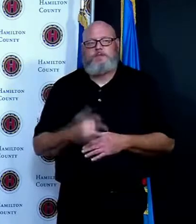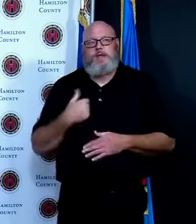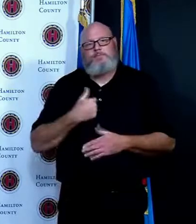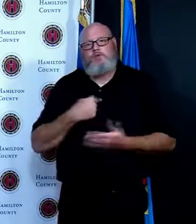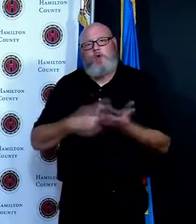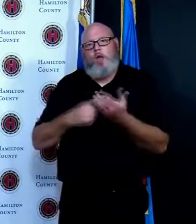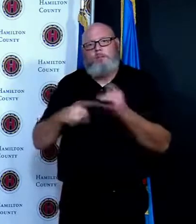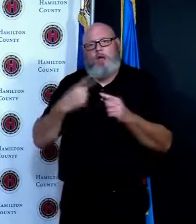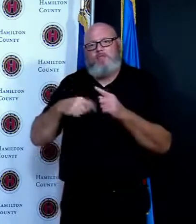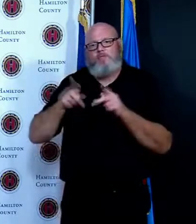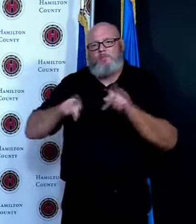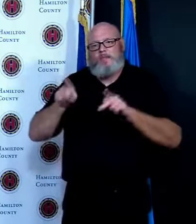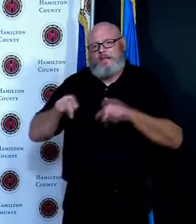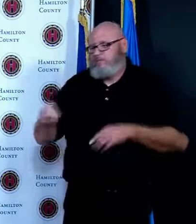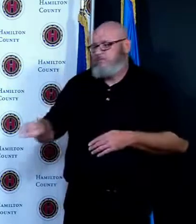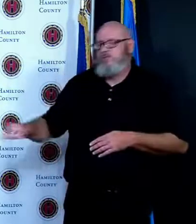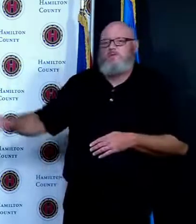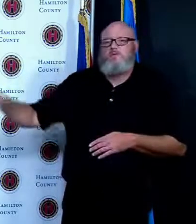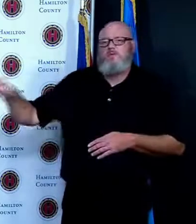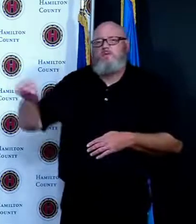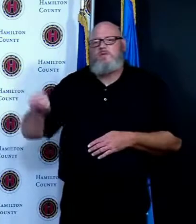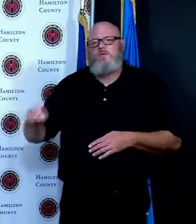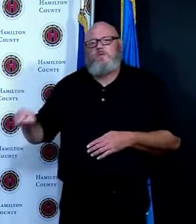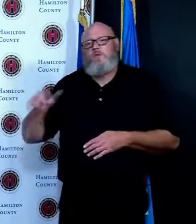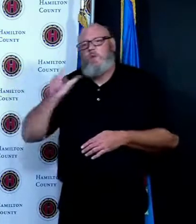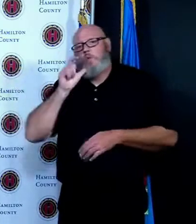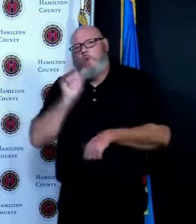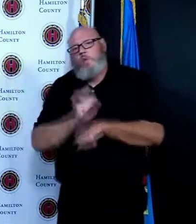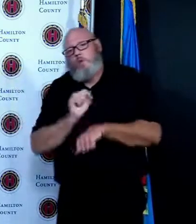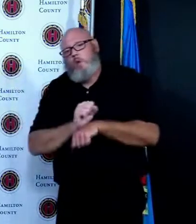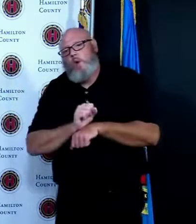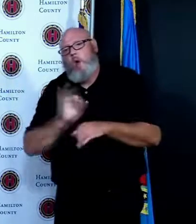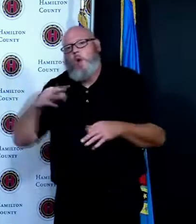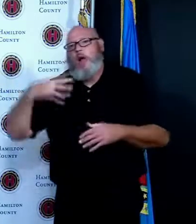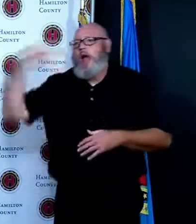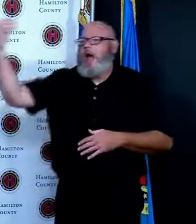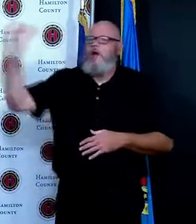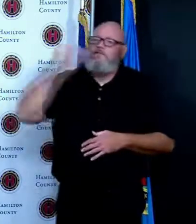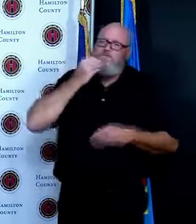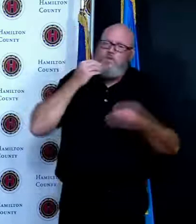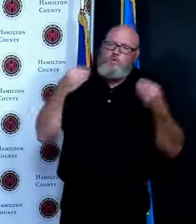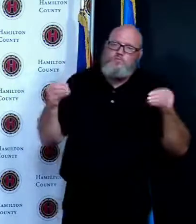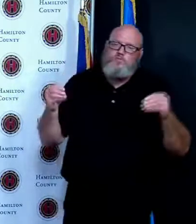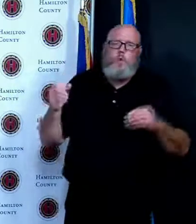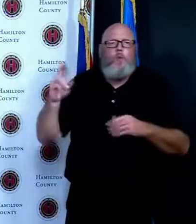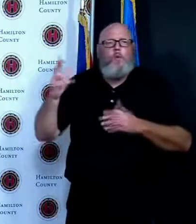who in the workplace perhaps or in the grocery store or when you're out you are wearing a mask